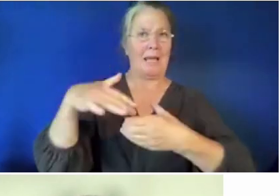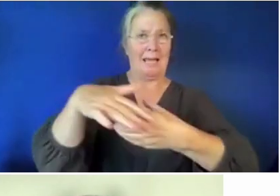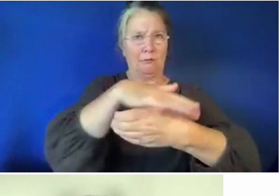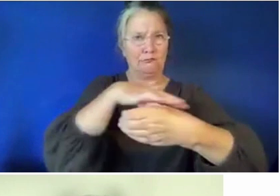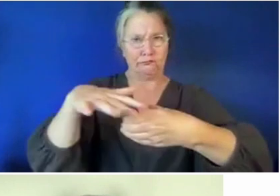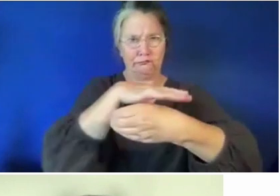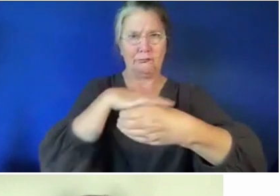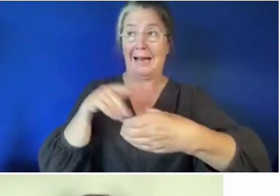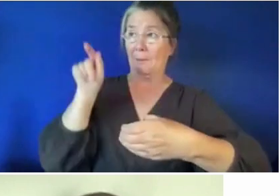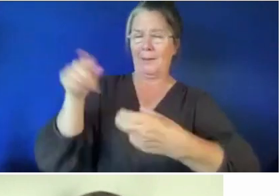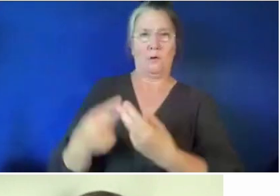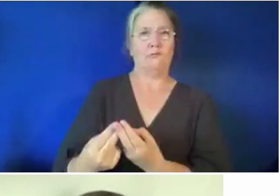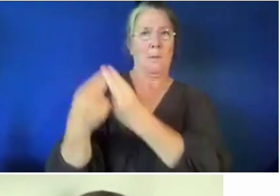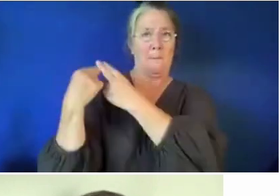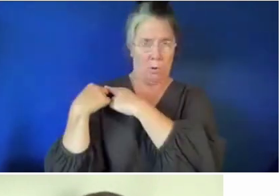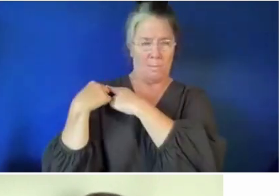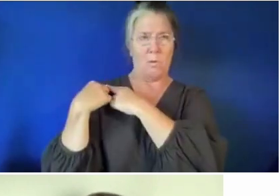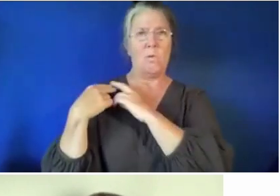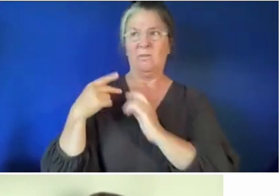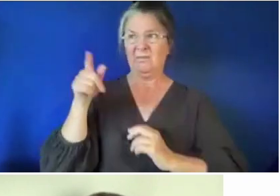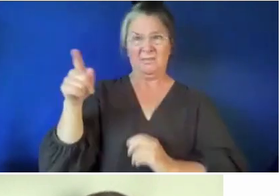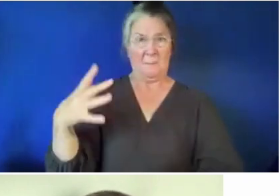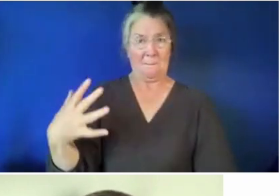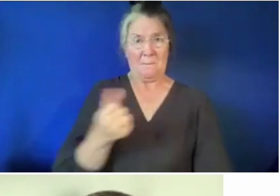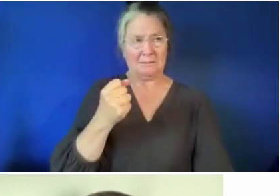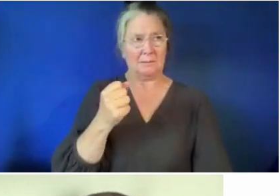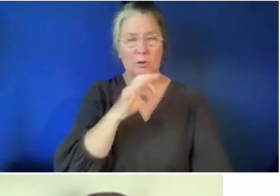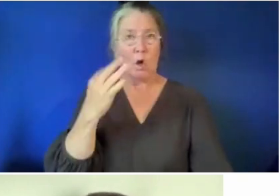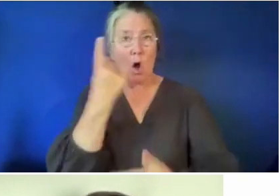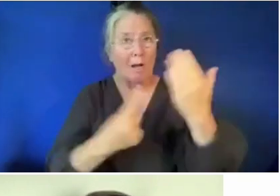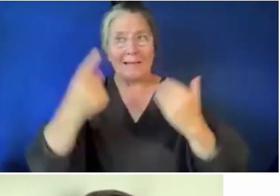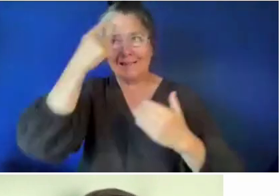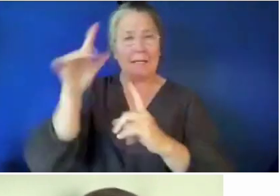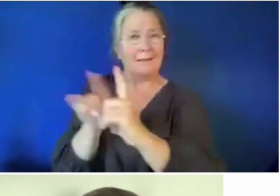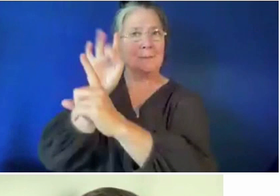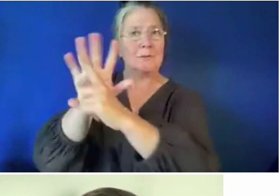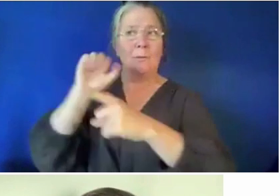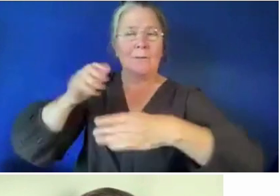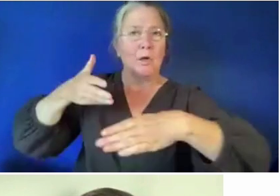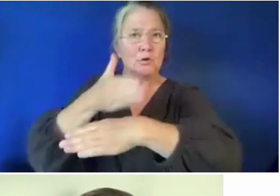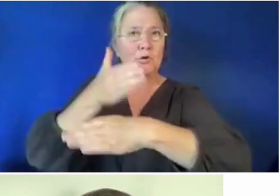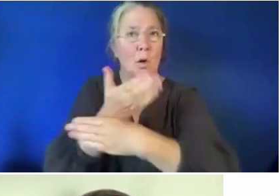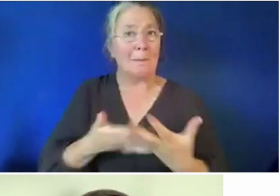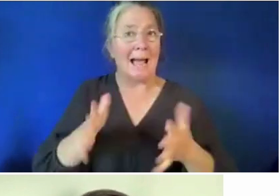not just how do I do my job, but how do I help others do this, how do I grow that capability